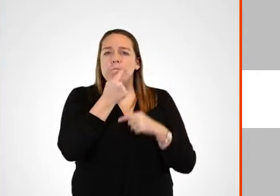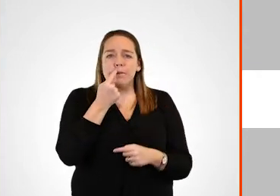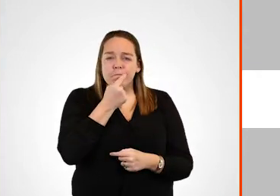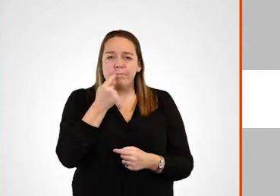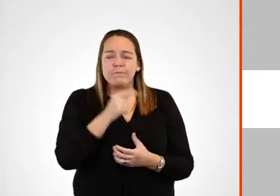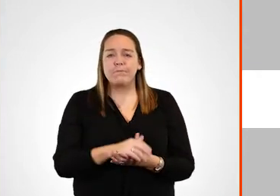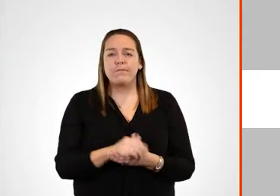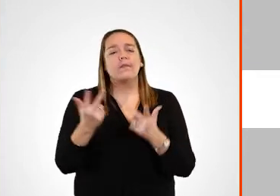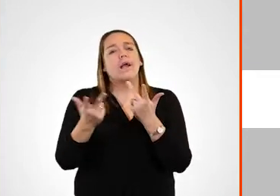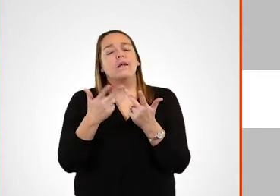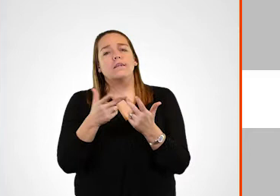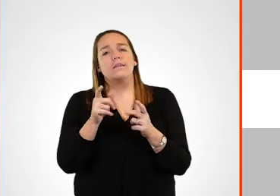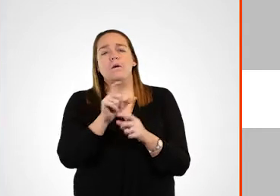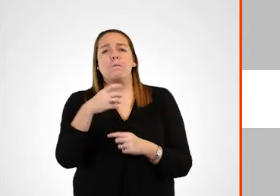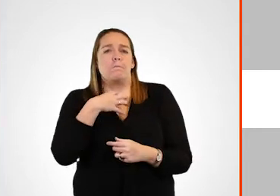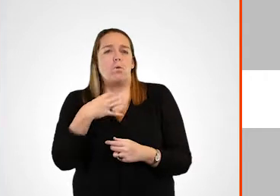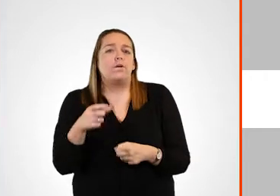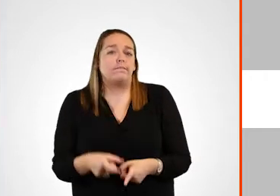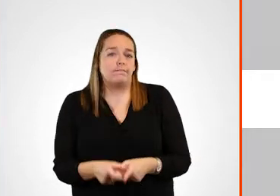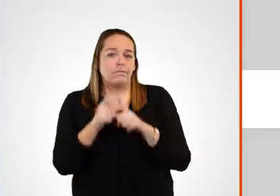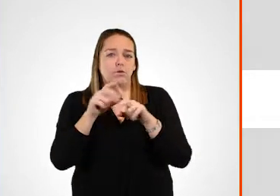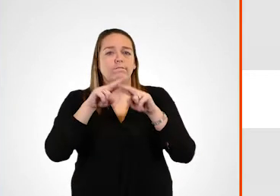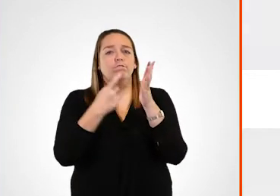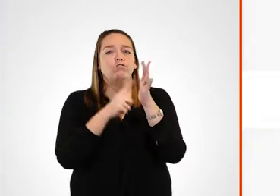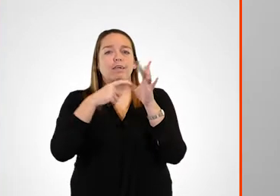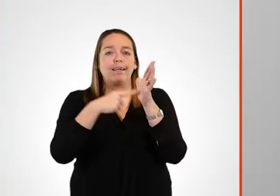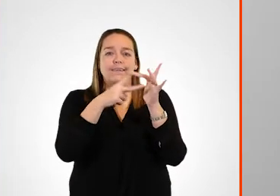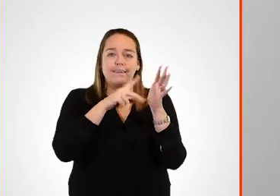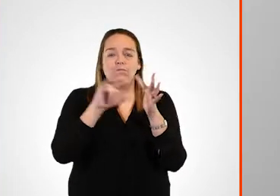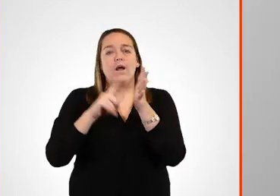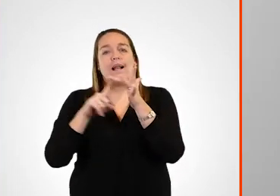Others were more difficult, fricatives and liquids,